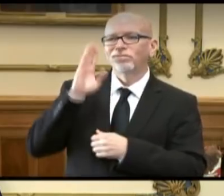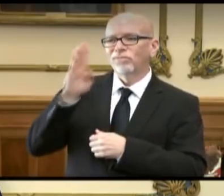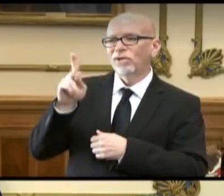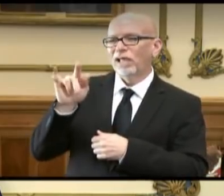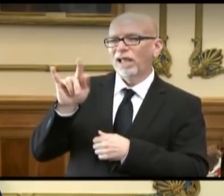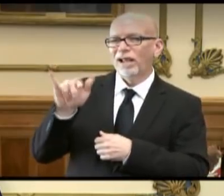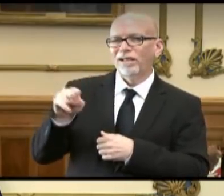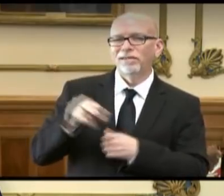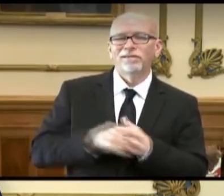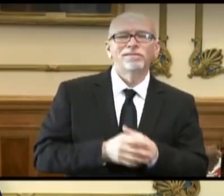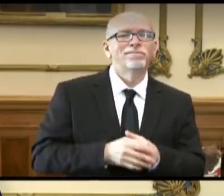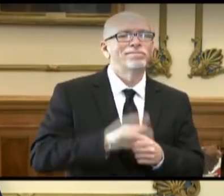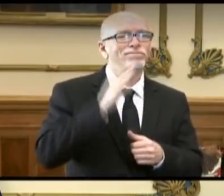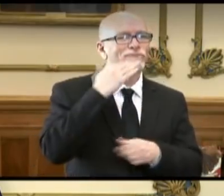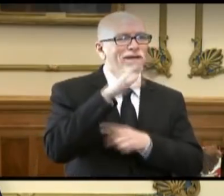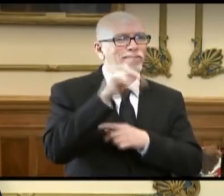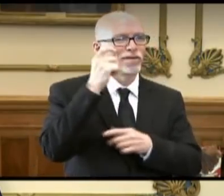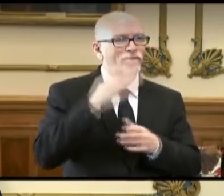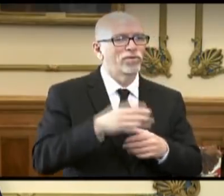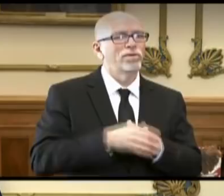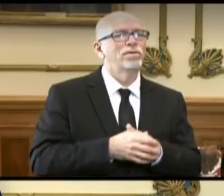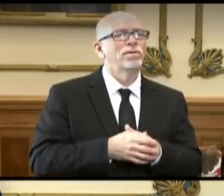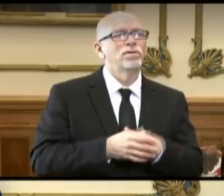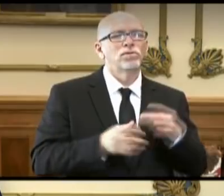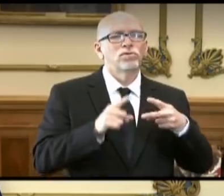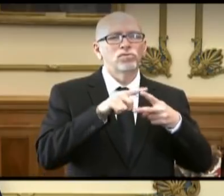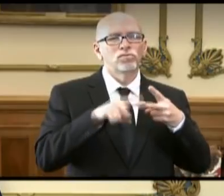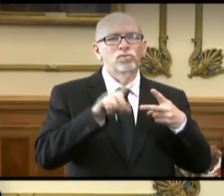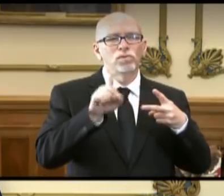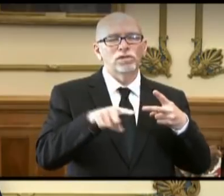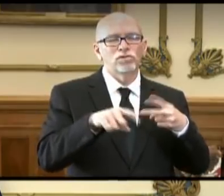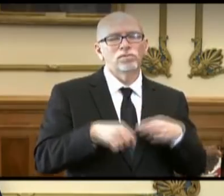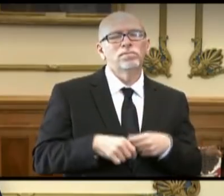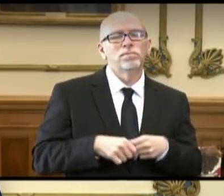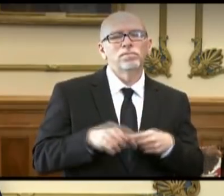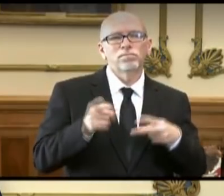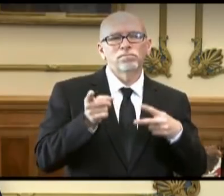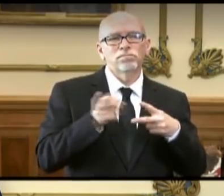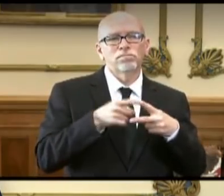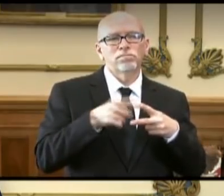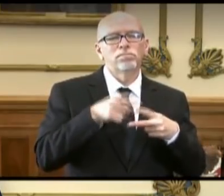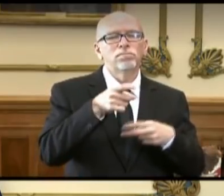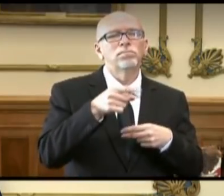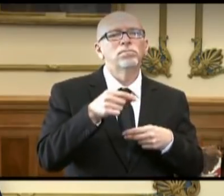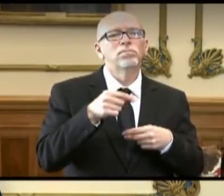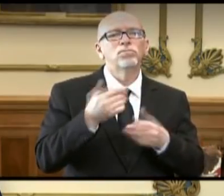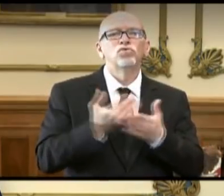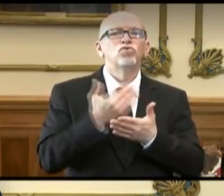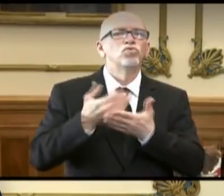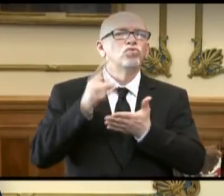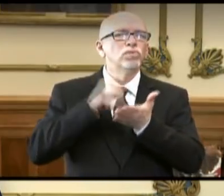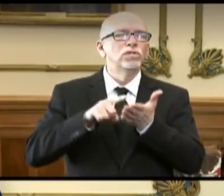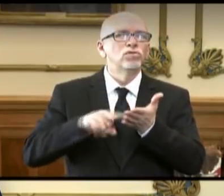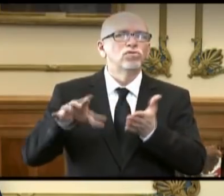IT NEEDS TO BE POSTPONED. CAITLYN LANG, THE INDIANAPOLIS STAR.